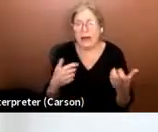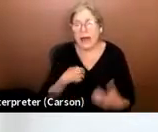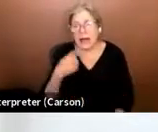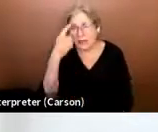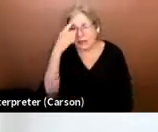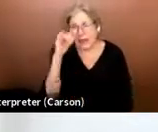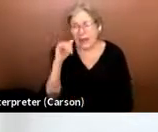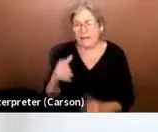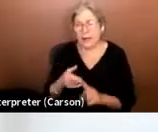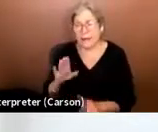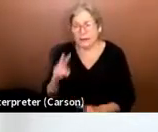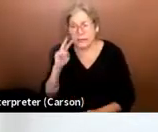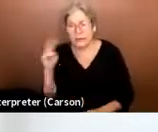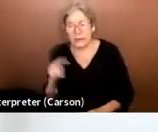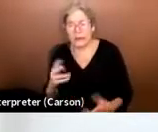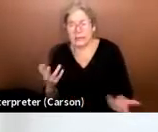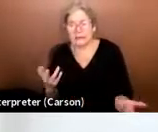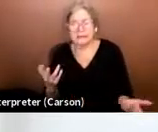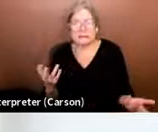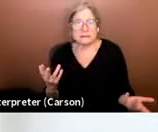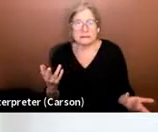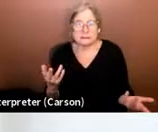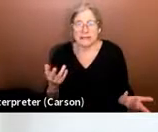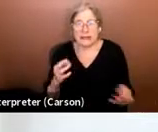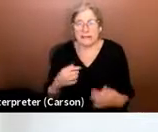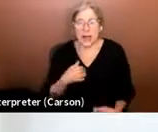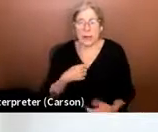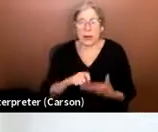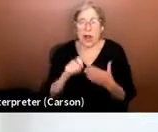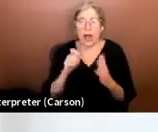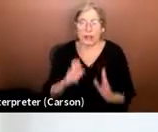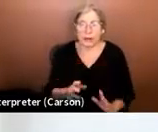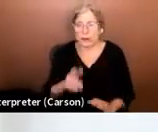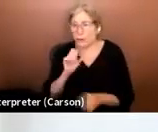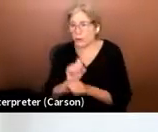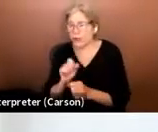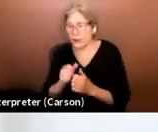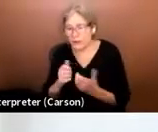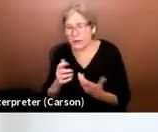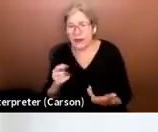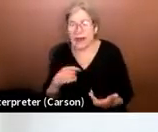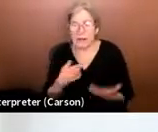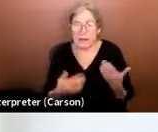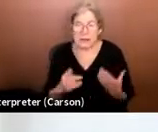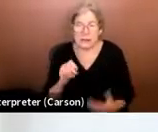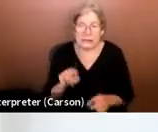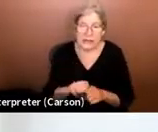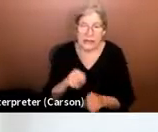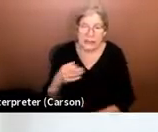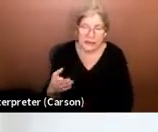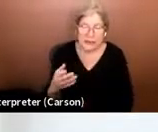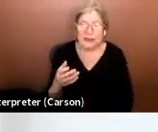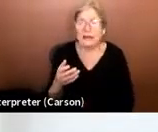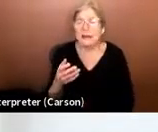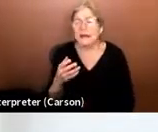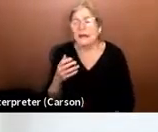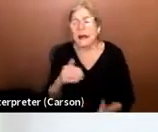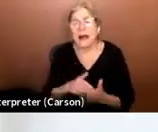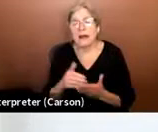from their standpoint if I were an author who was working with an artist I would do the same thing. In a lot of cases accessibility is